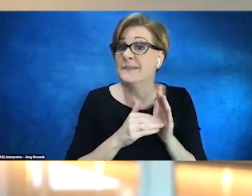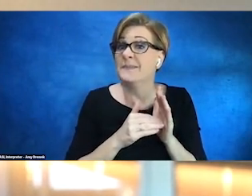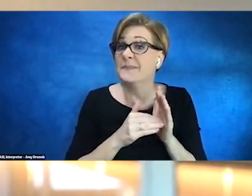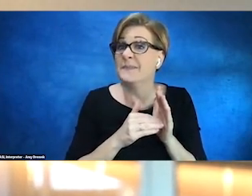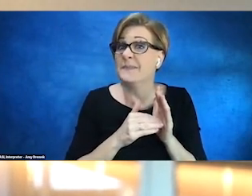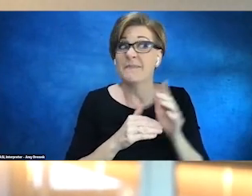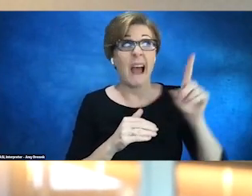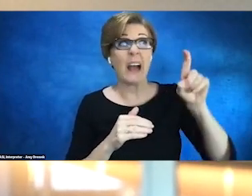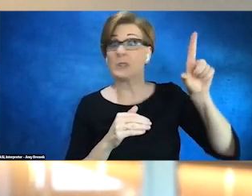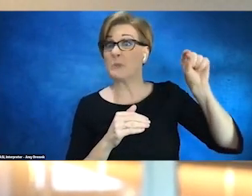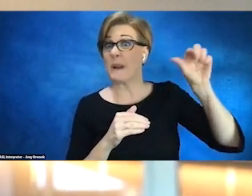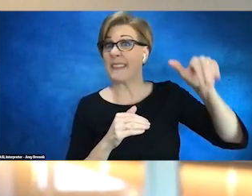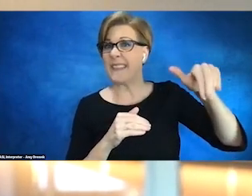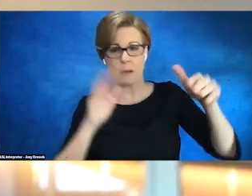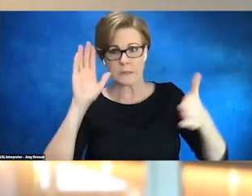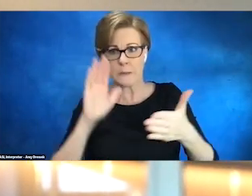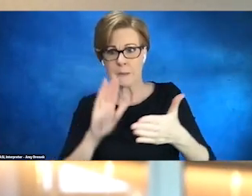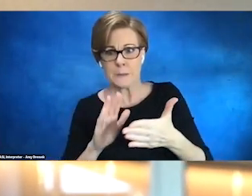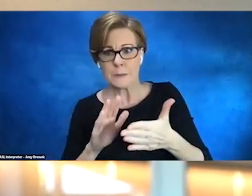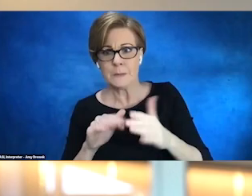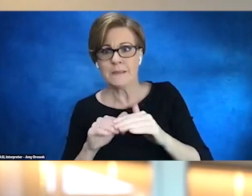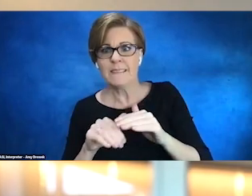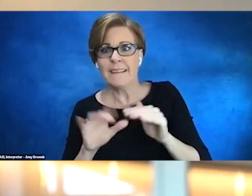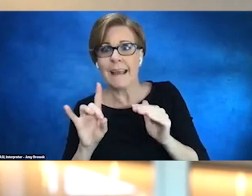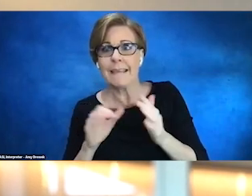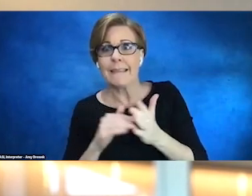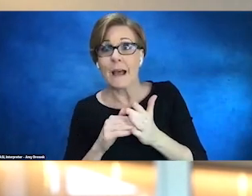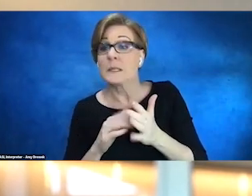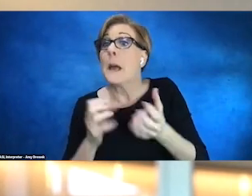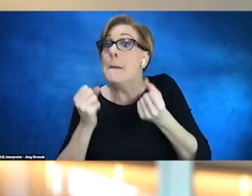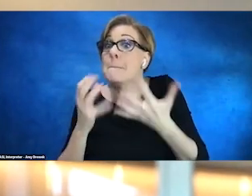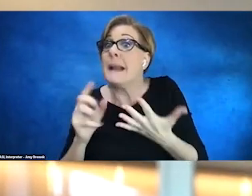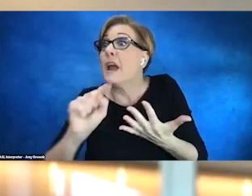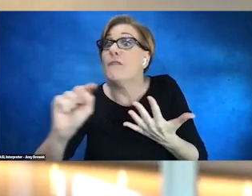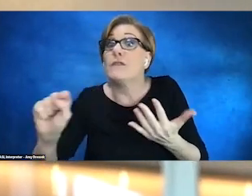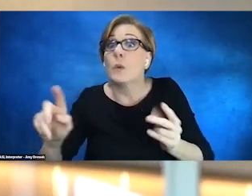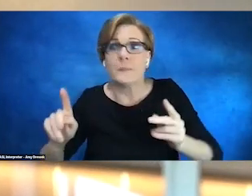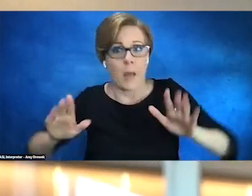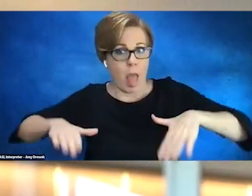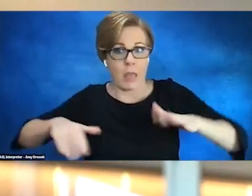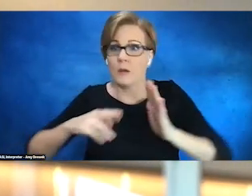8,000 total provisional ballots and the vast majority of those voters were not registered